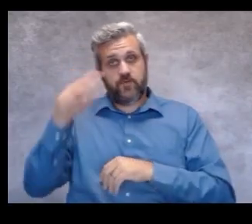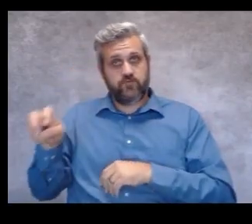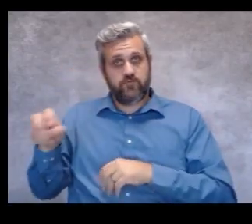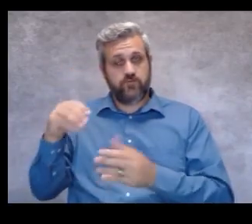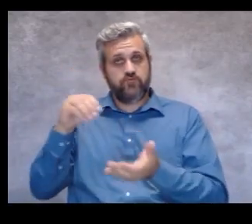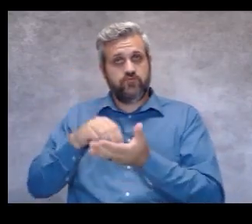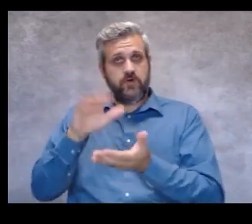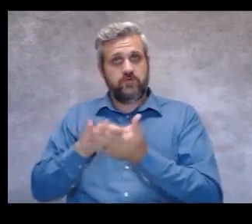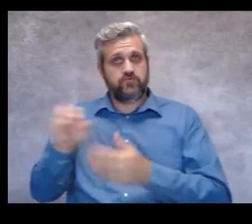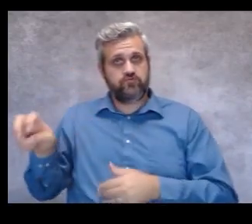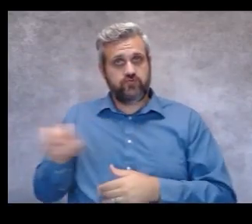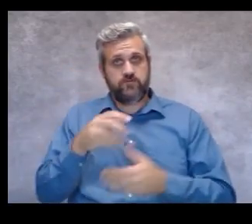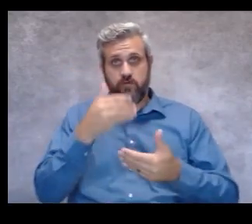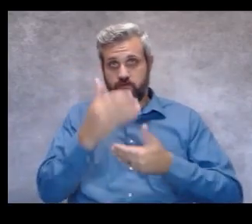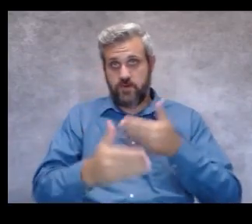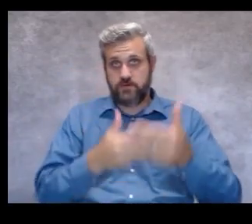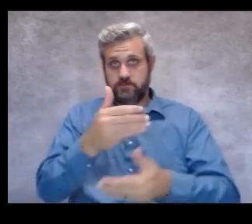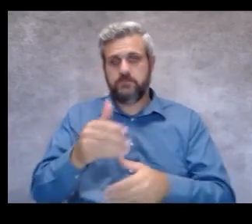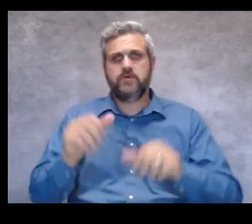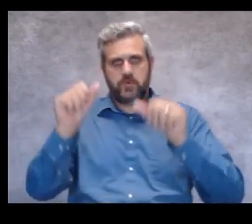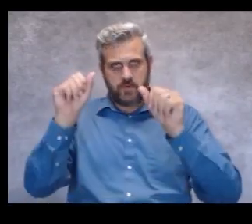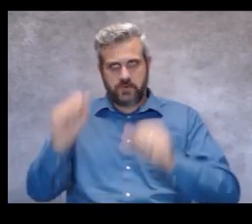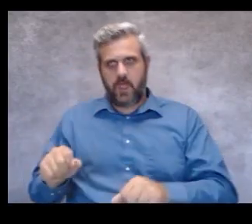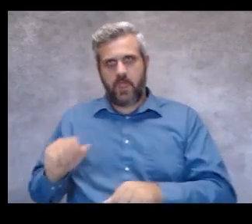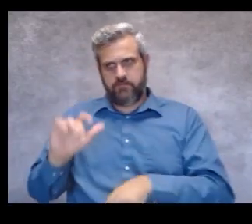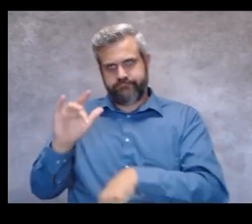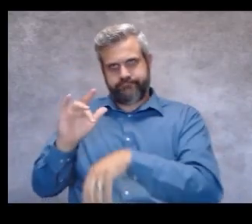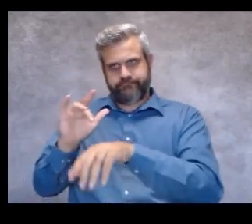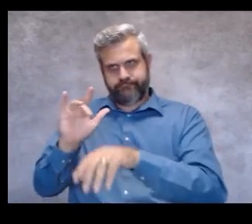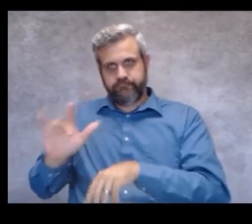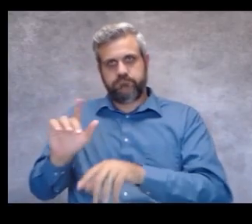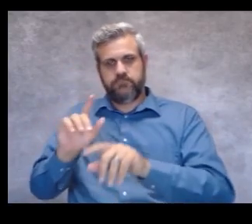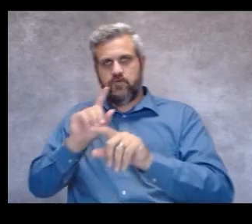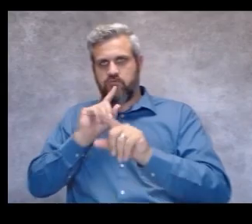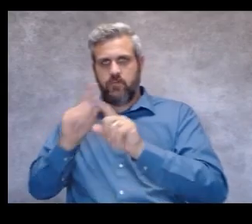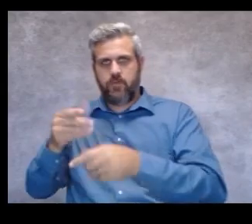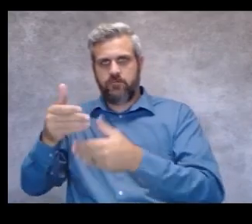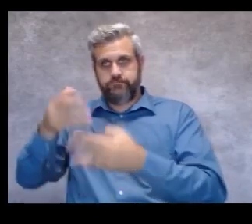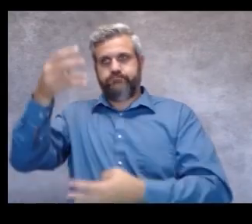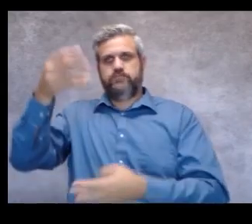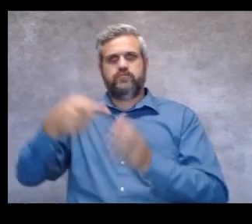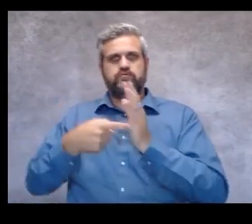process. A report can be generated to show which students are in the GSSP